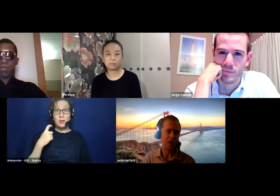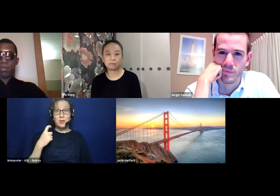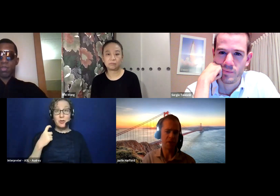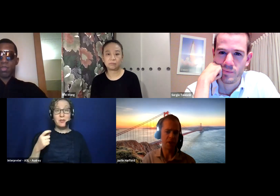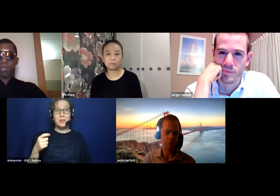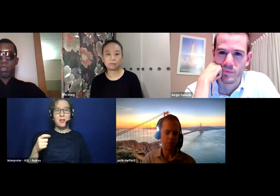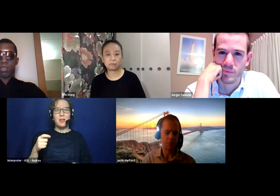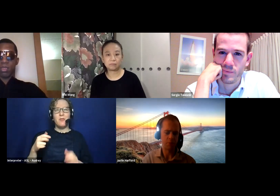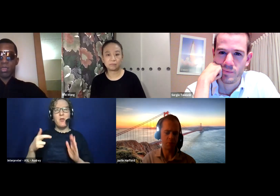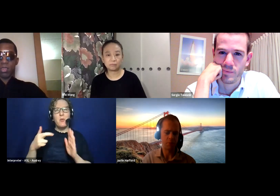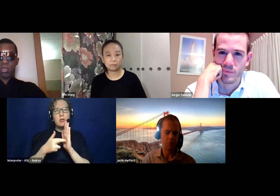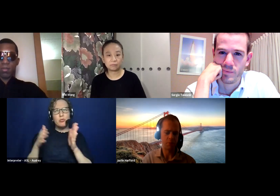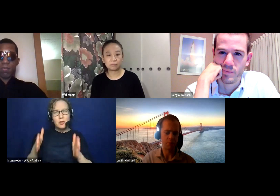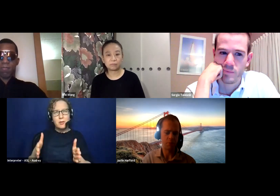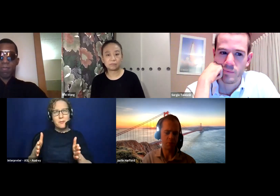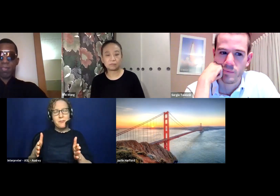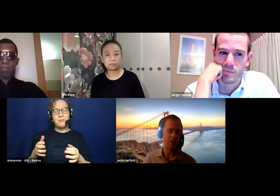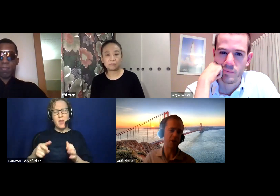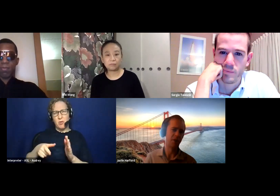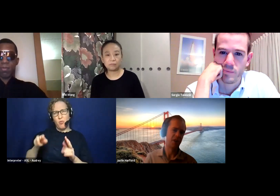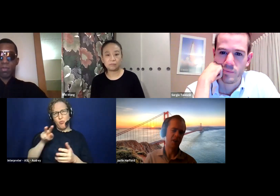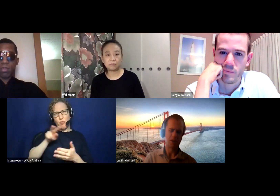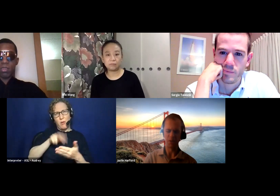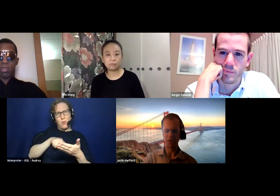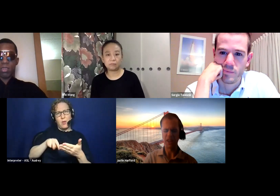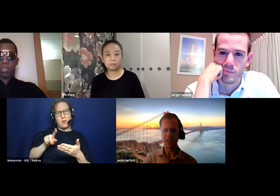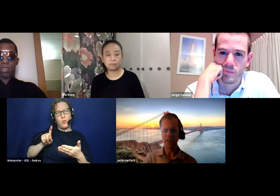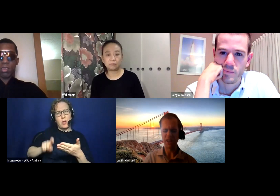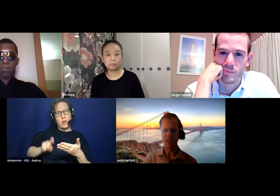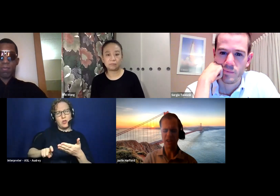registrants, I was reviewing questions in our registration earlier today, had to do with